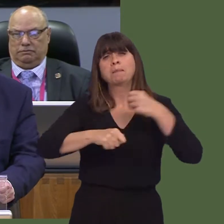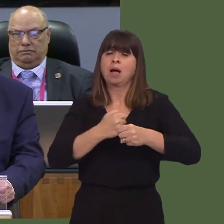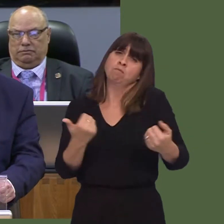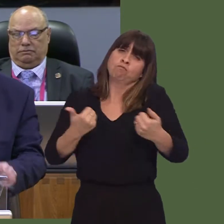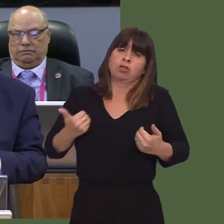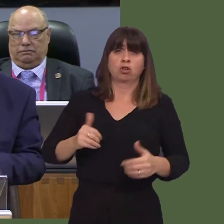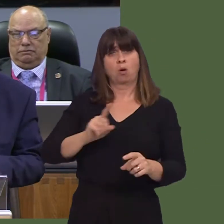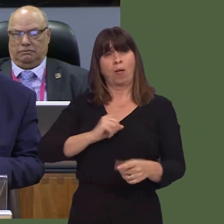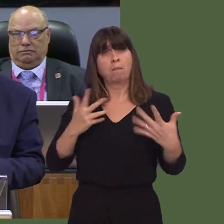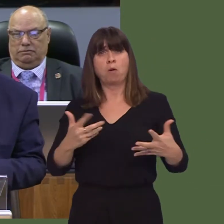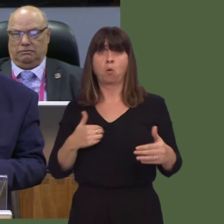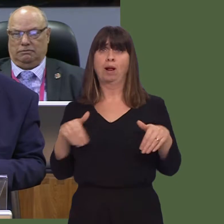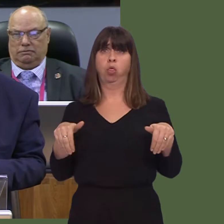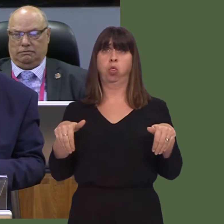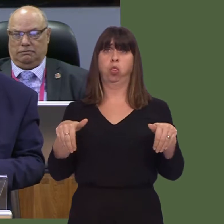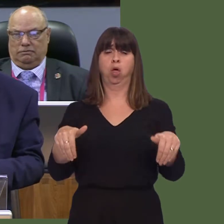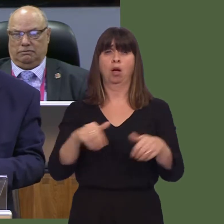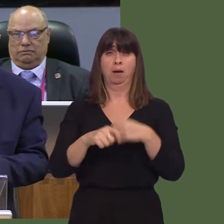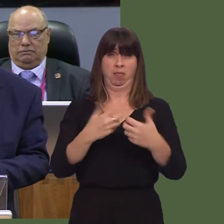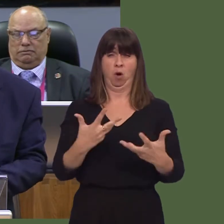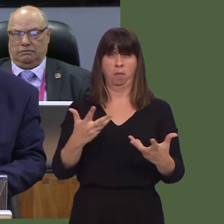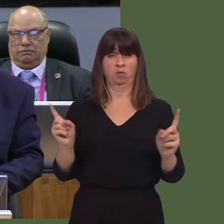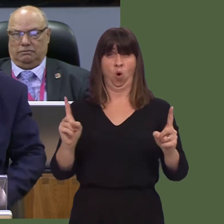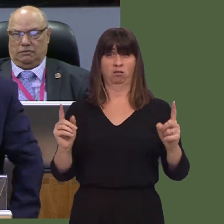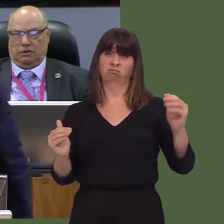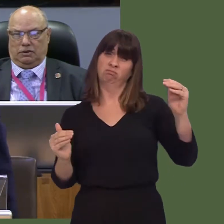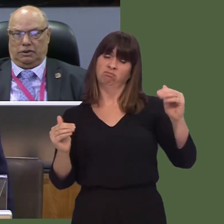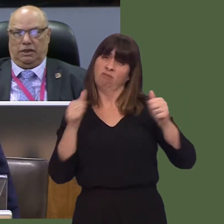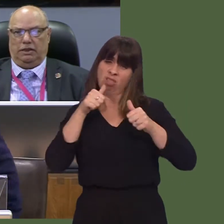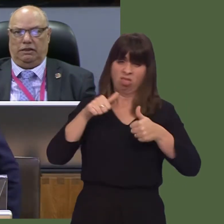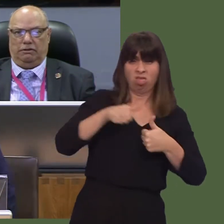entrench regional inequality and council favouritism here in Wales?